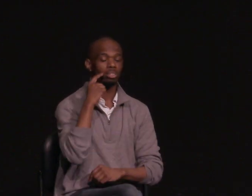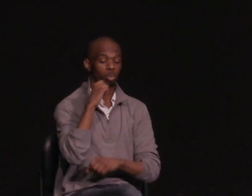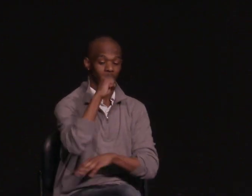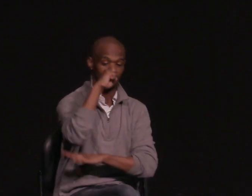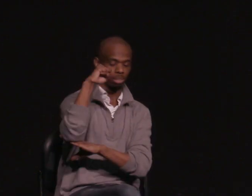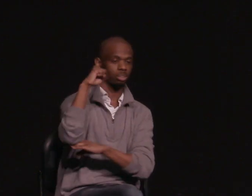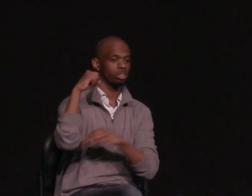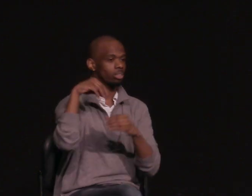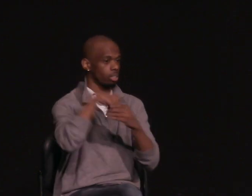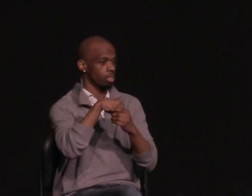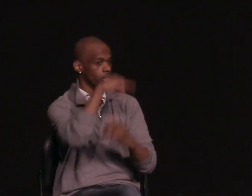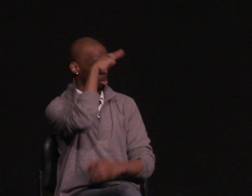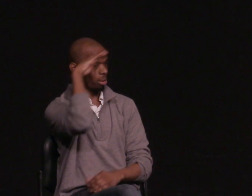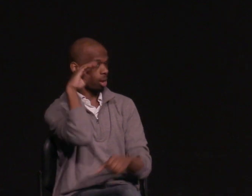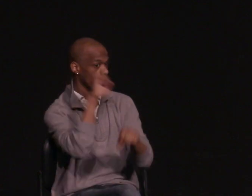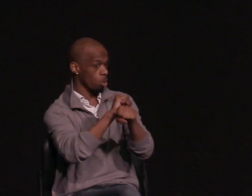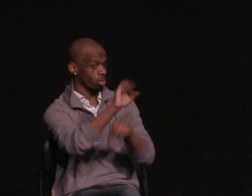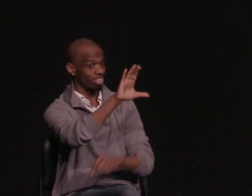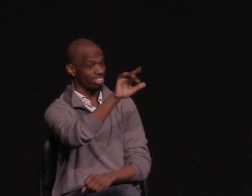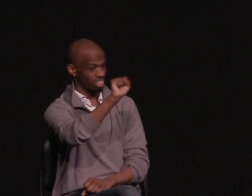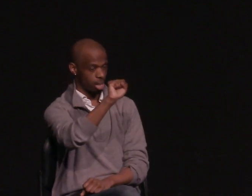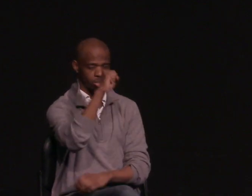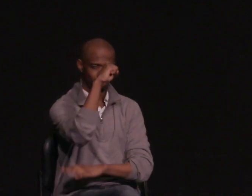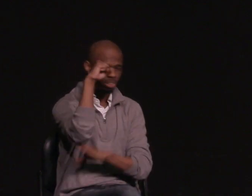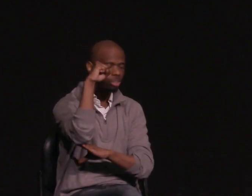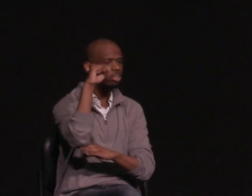20th century to resist capitalism and White supremacy: